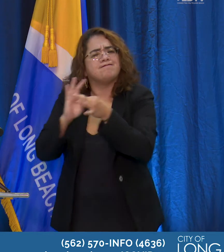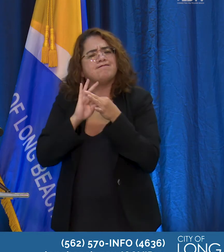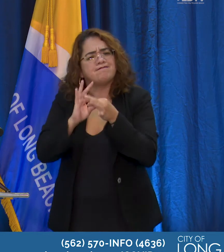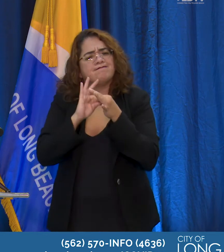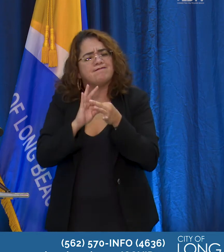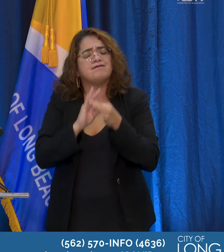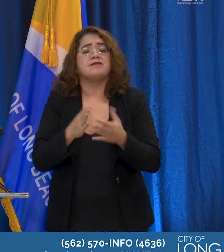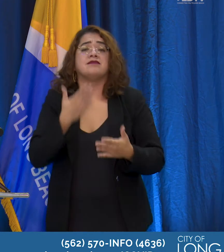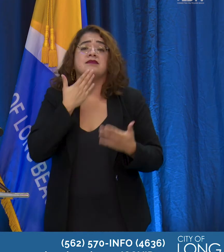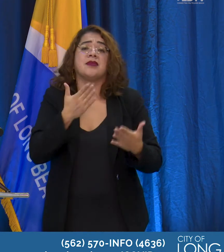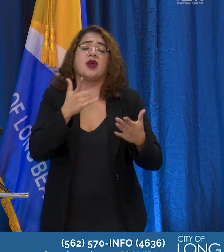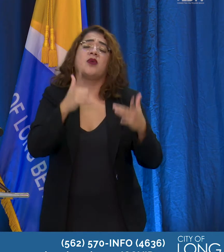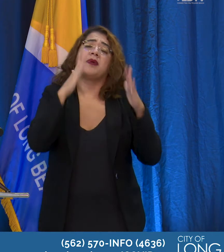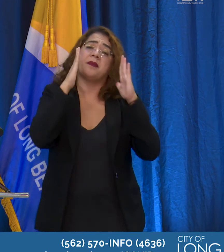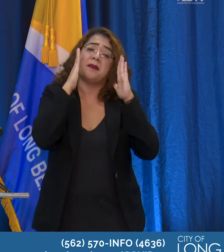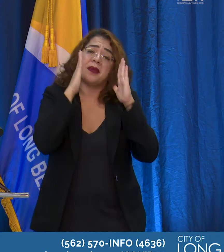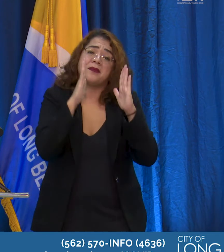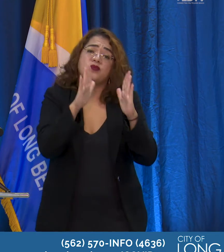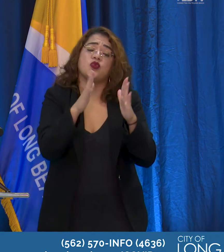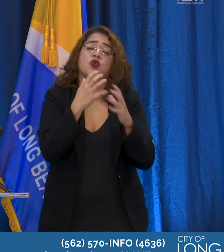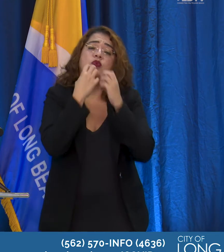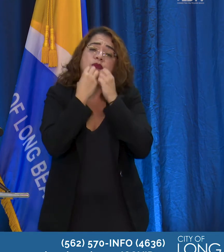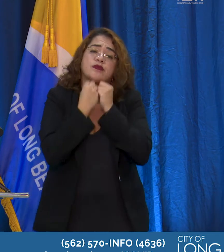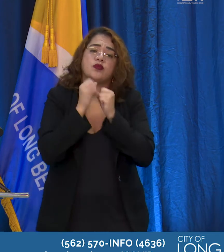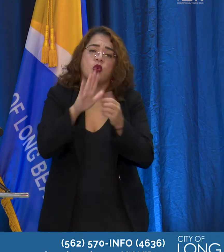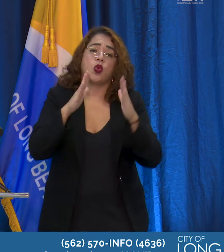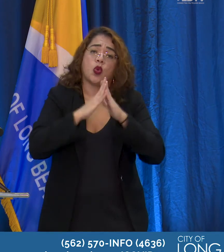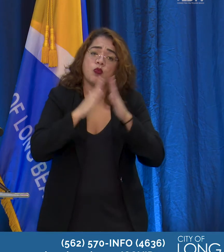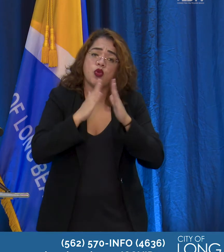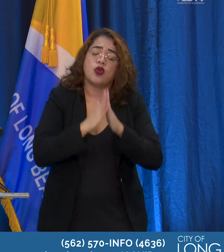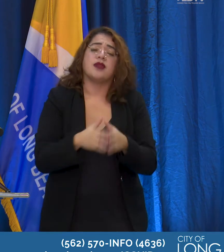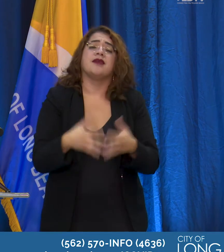to your family in any way that you can to help support people,